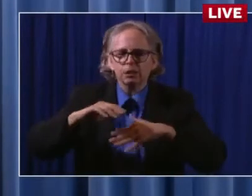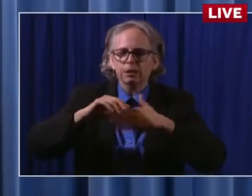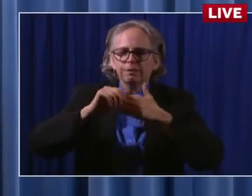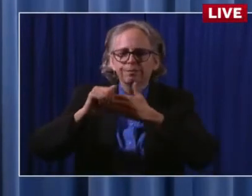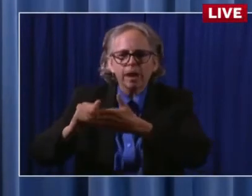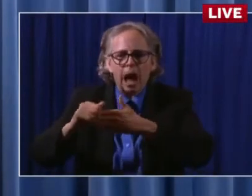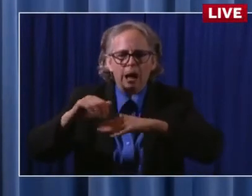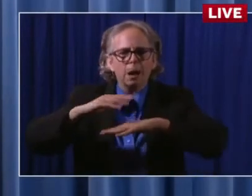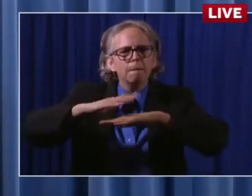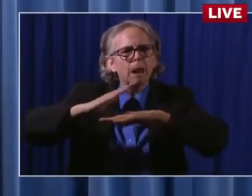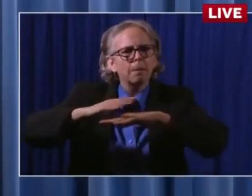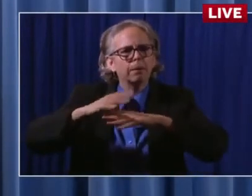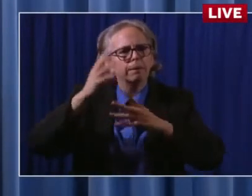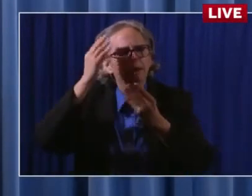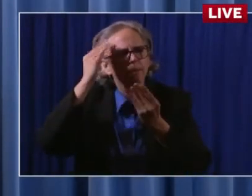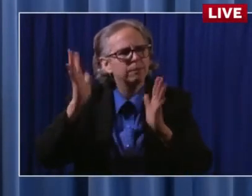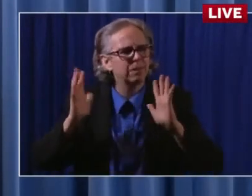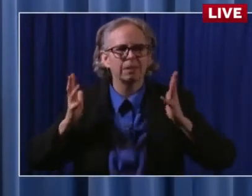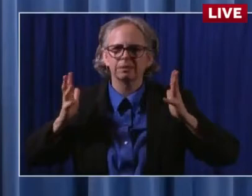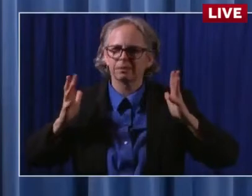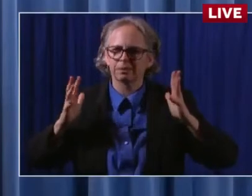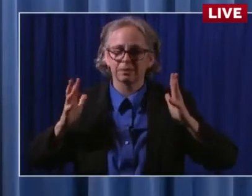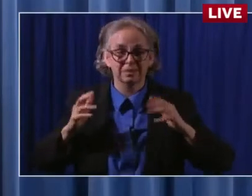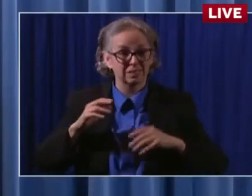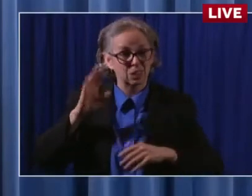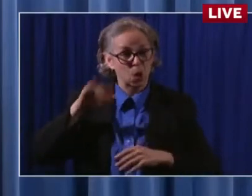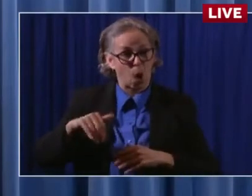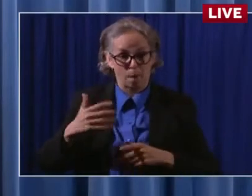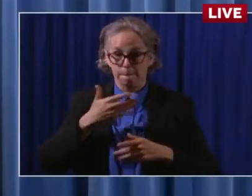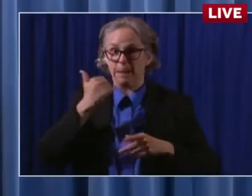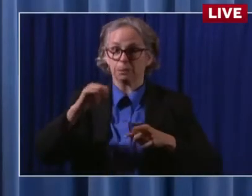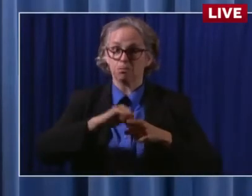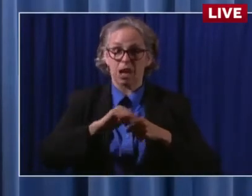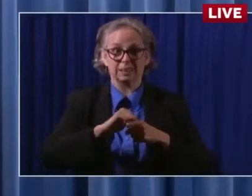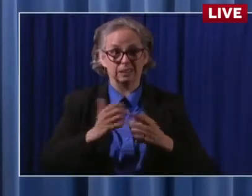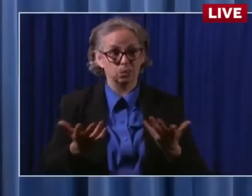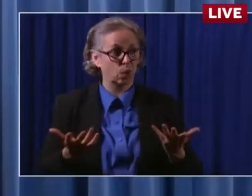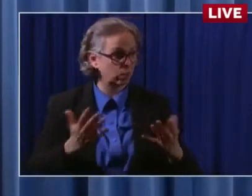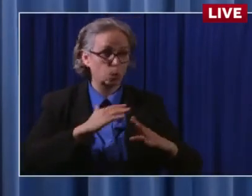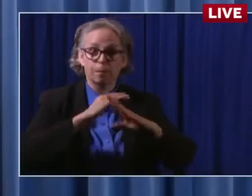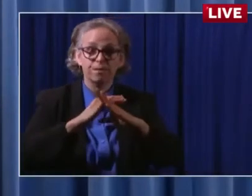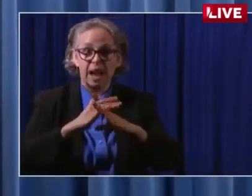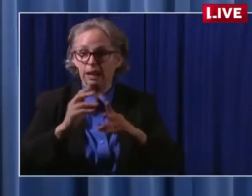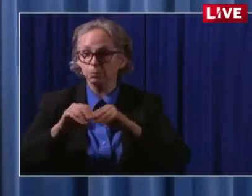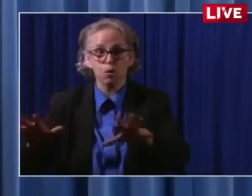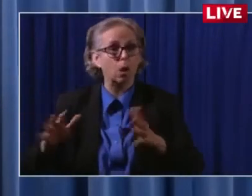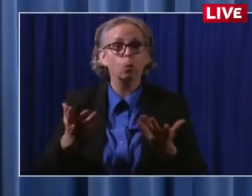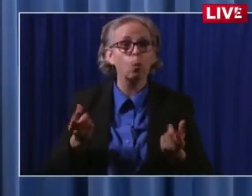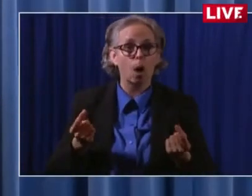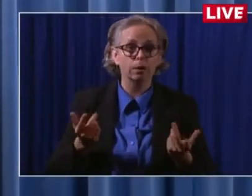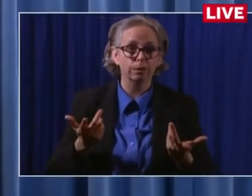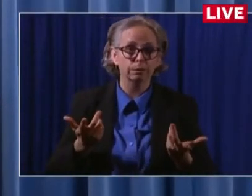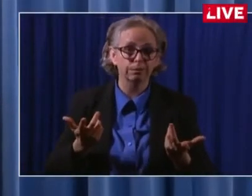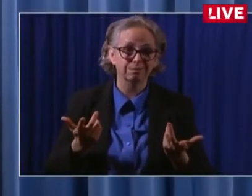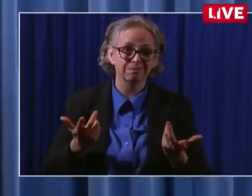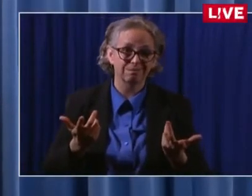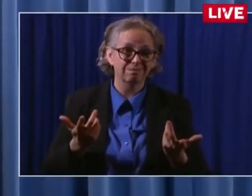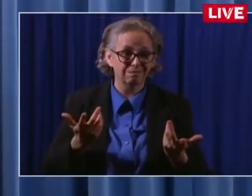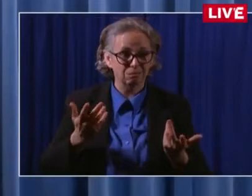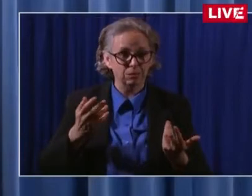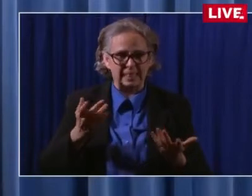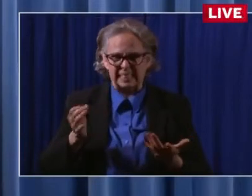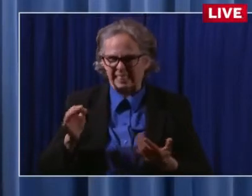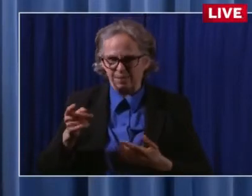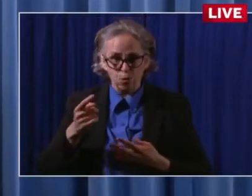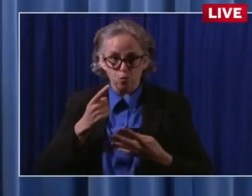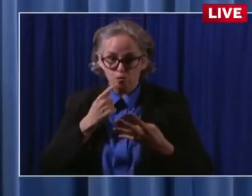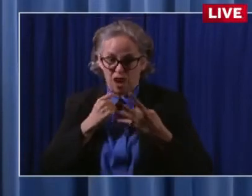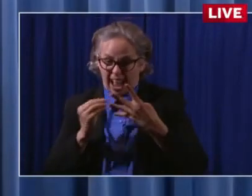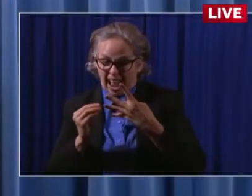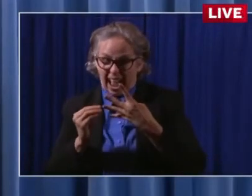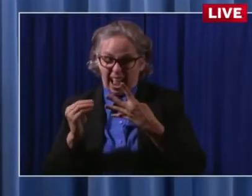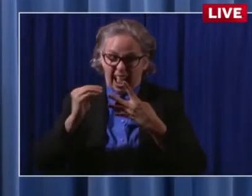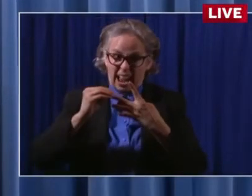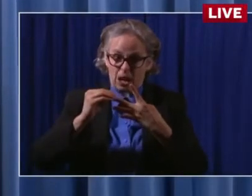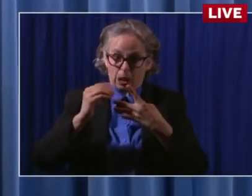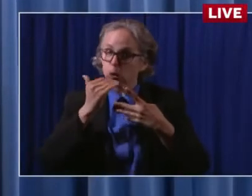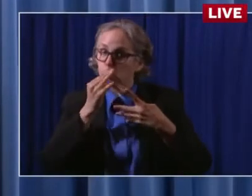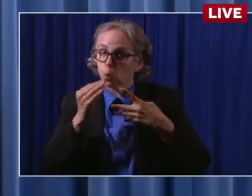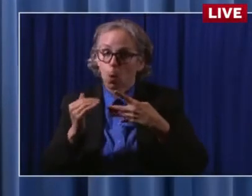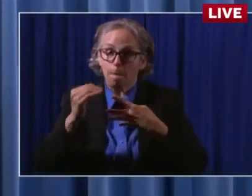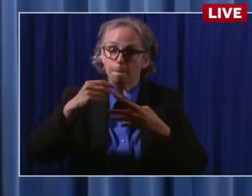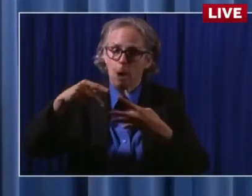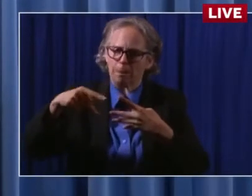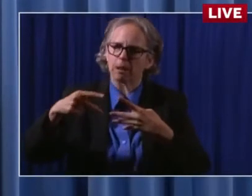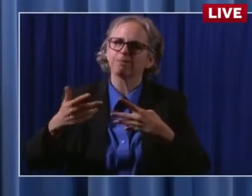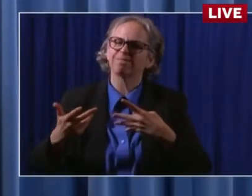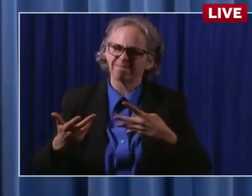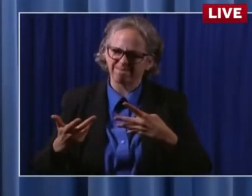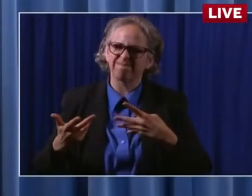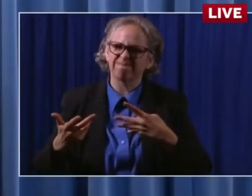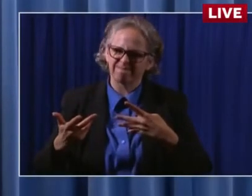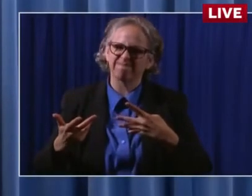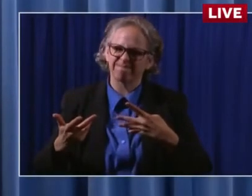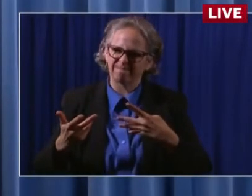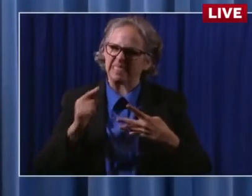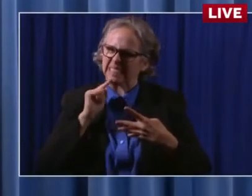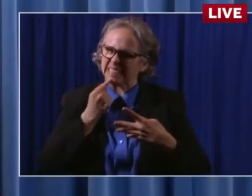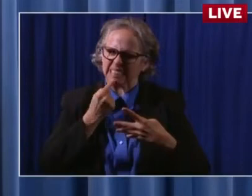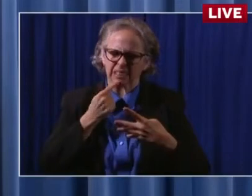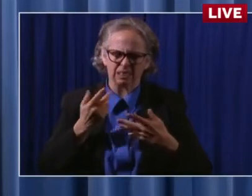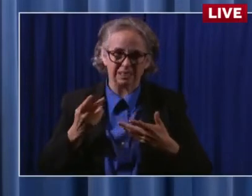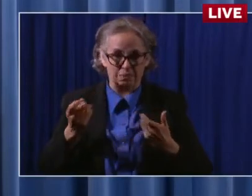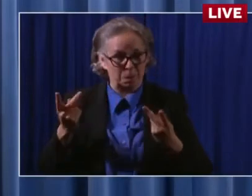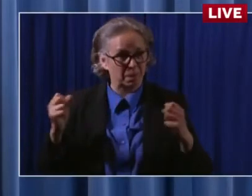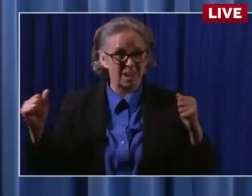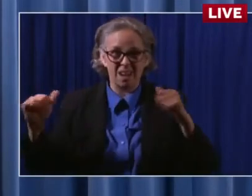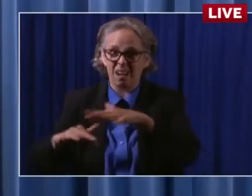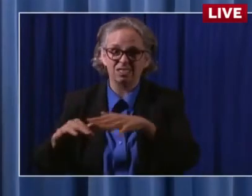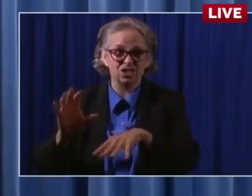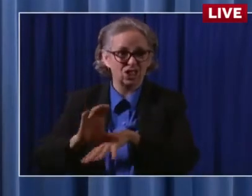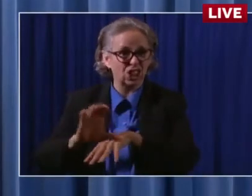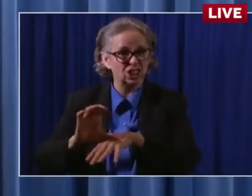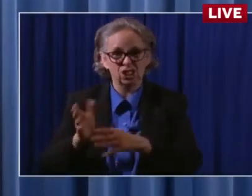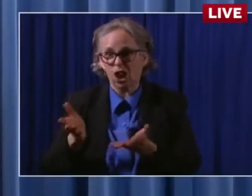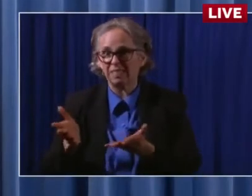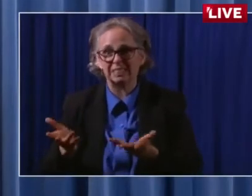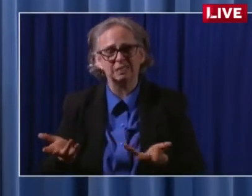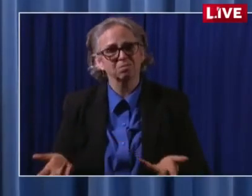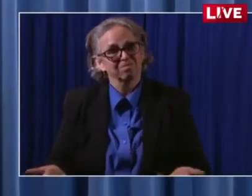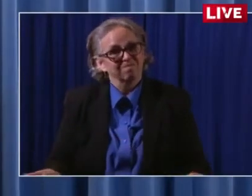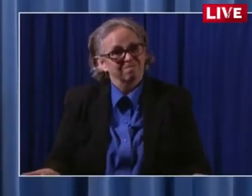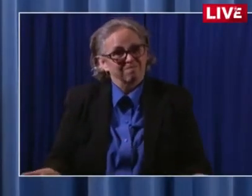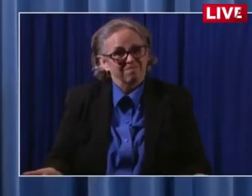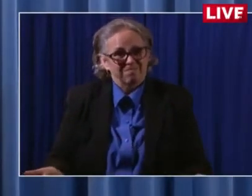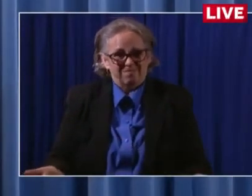SO IN THIS ORDER, WOULD WE CONSIDER TO BE THE MINIMAL, AND THAT IS THAT FOLLOWING BEST MEDICAL GUIDANCE TO STOP THE SPREAD OF COVID-19, IN THOSE COUNTIES THAT ARE RED OR PURPLE,